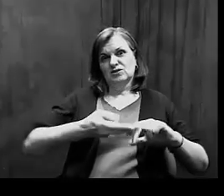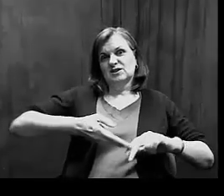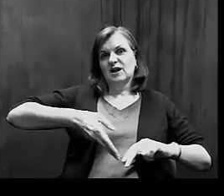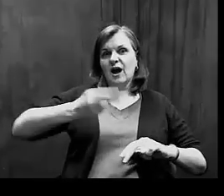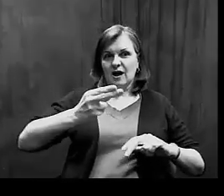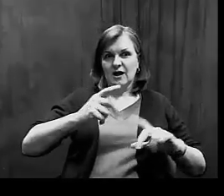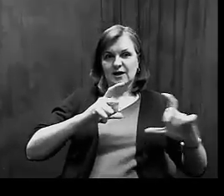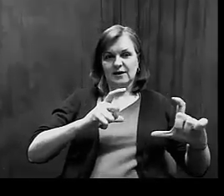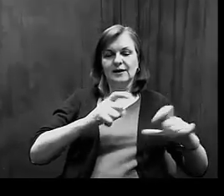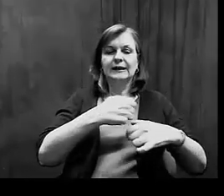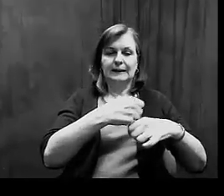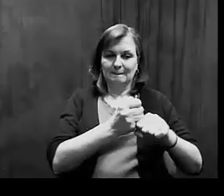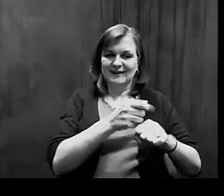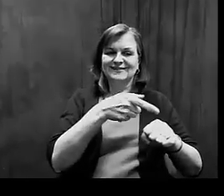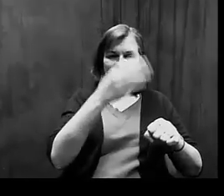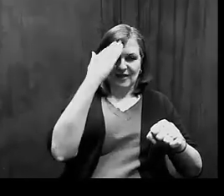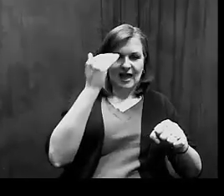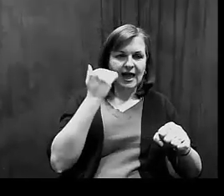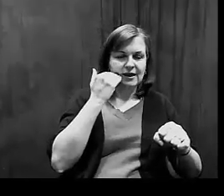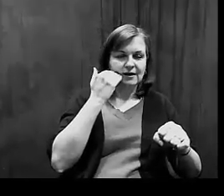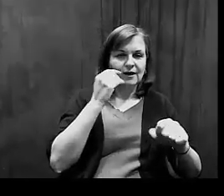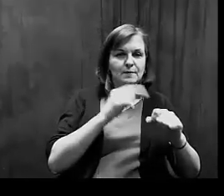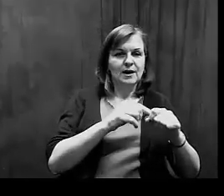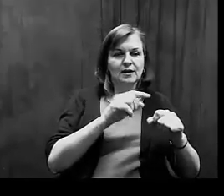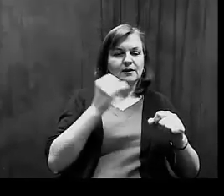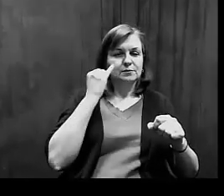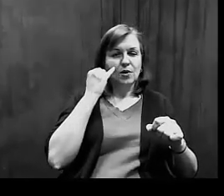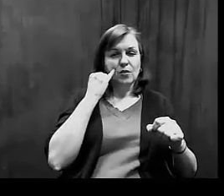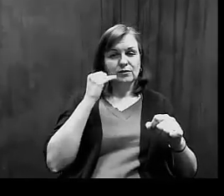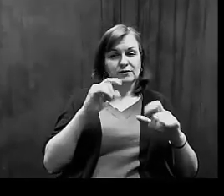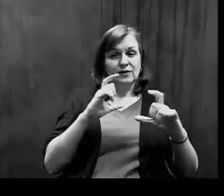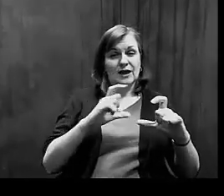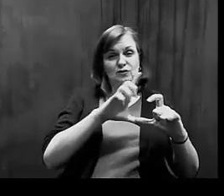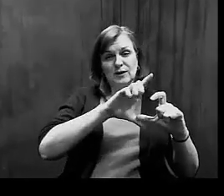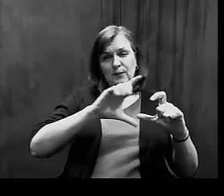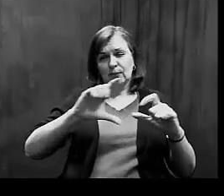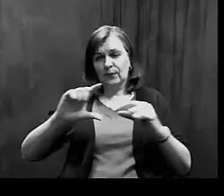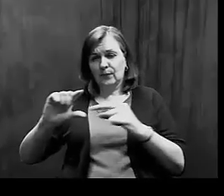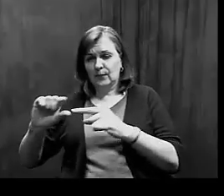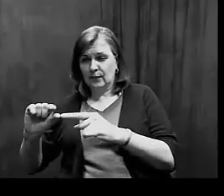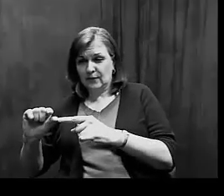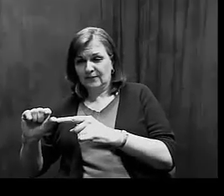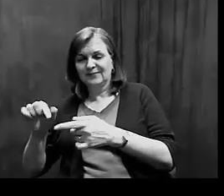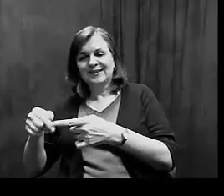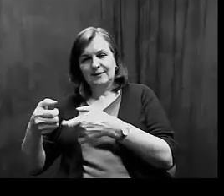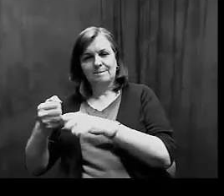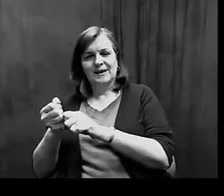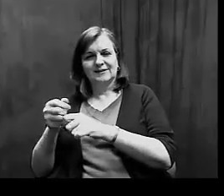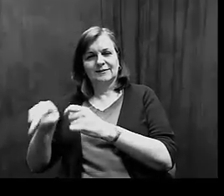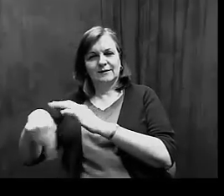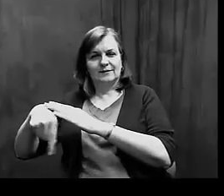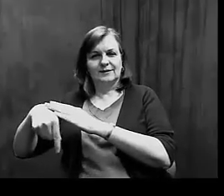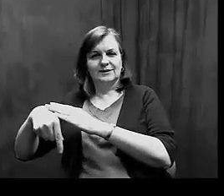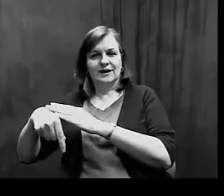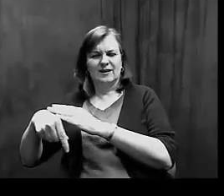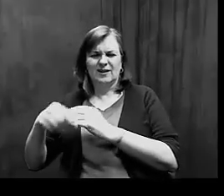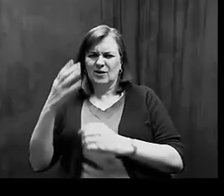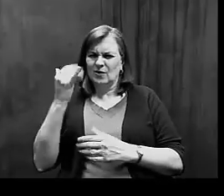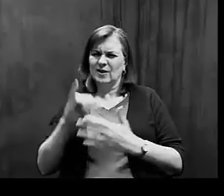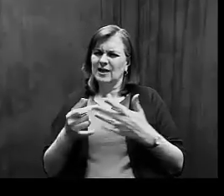you get a head if you have low concentrations of bicoid you get a tail